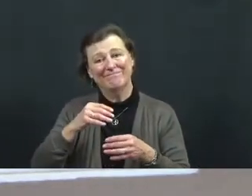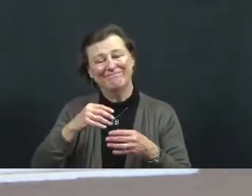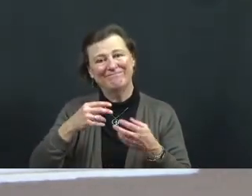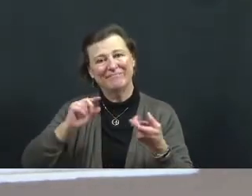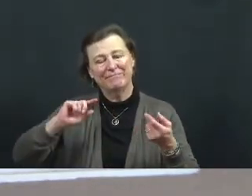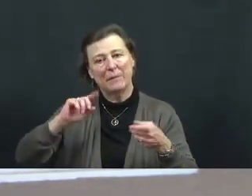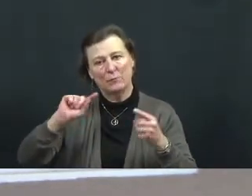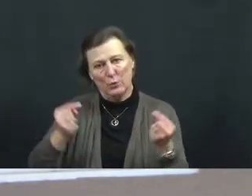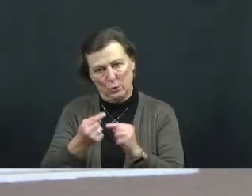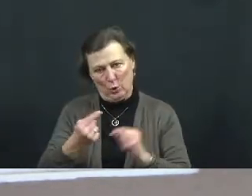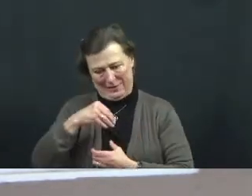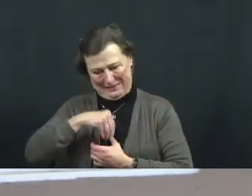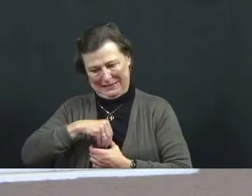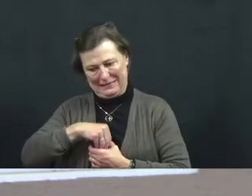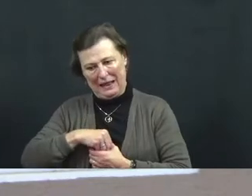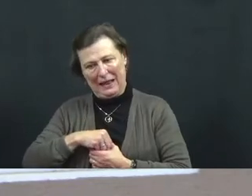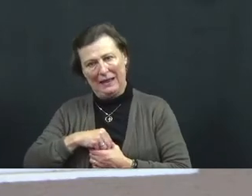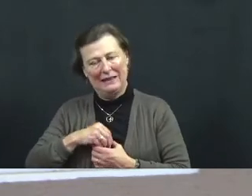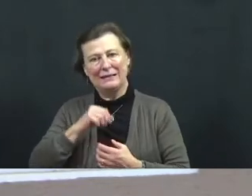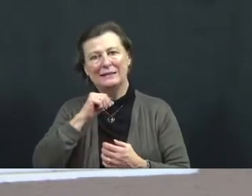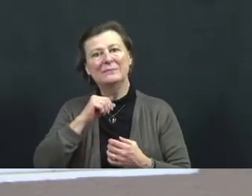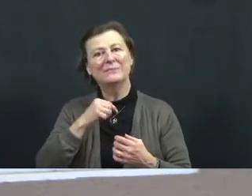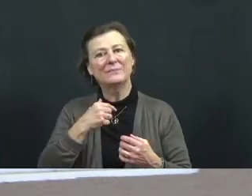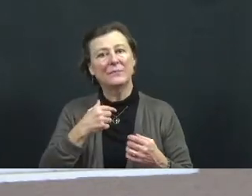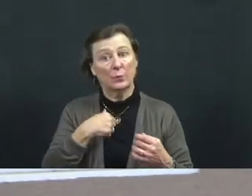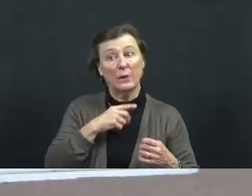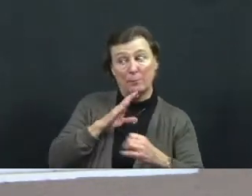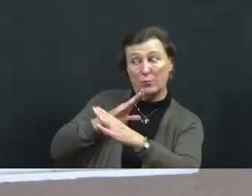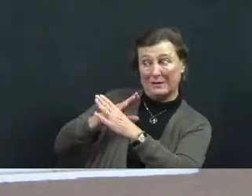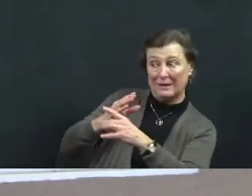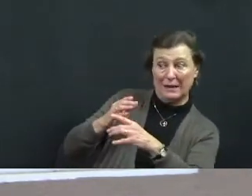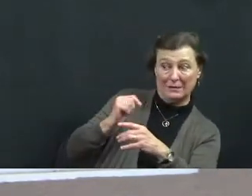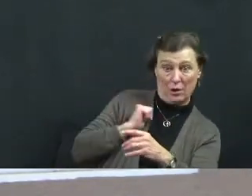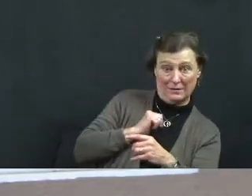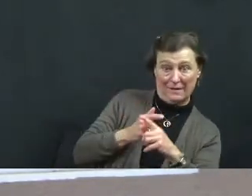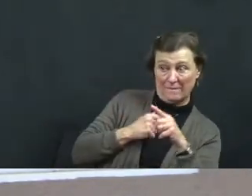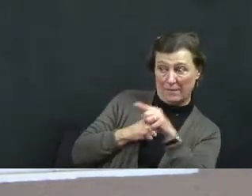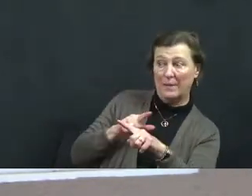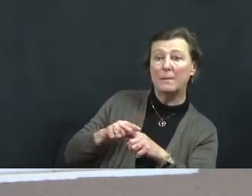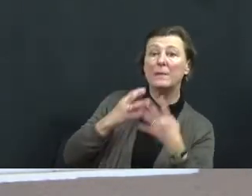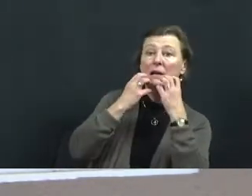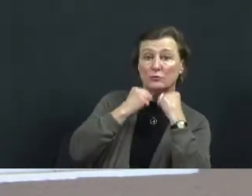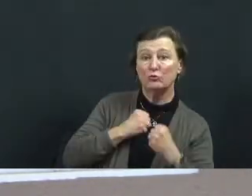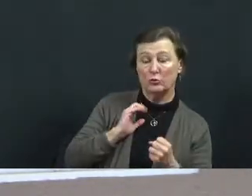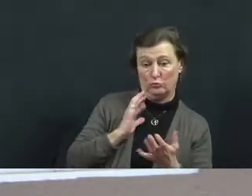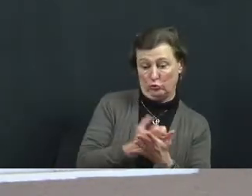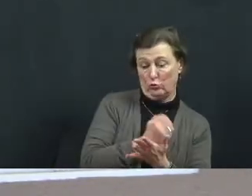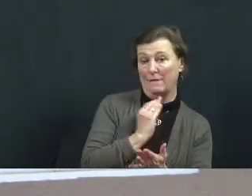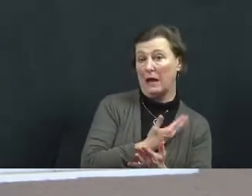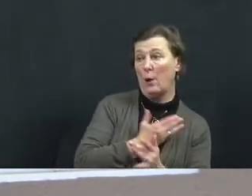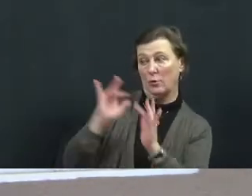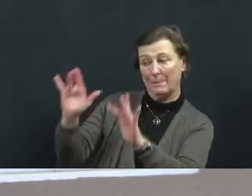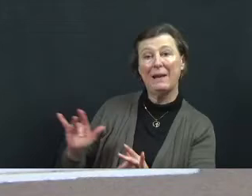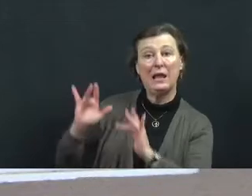compassion, even as we must protect ourselves from them. But, they deserve our compassion.